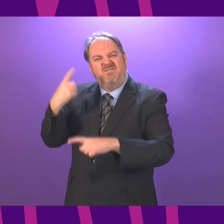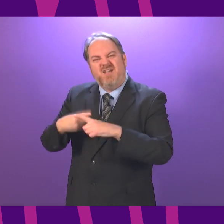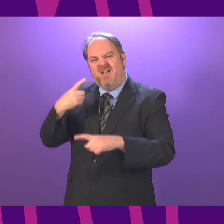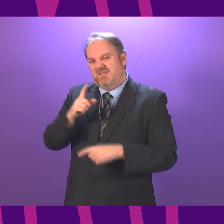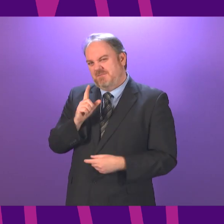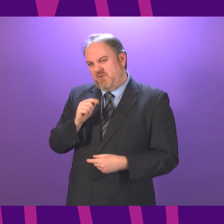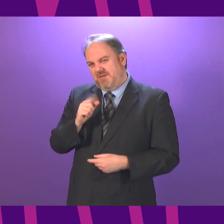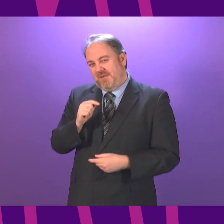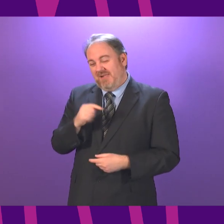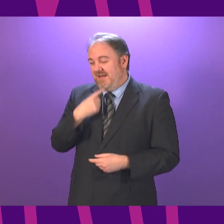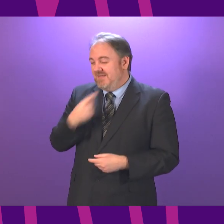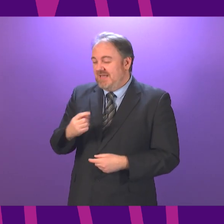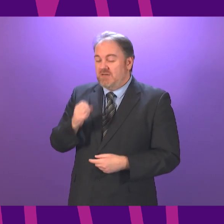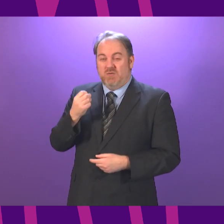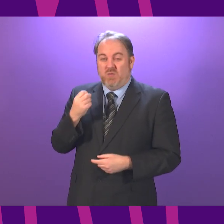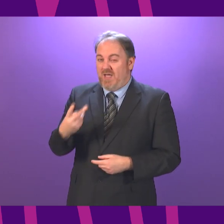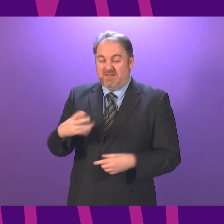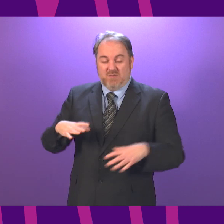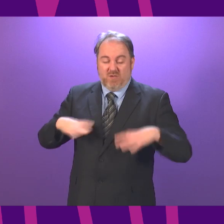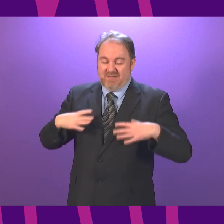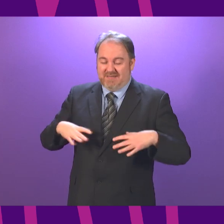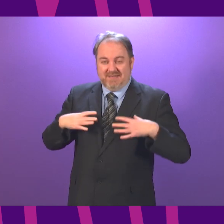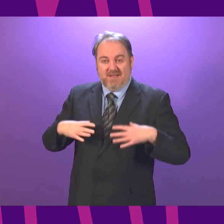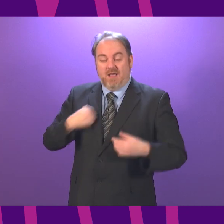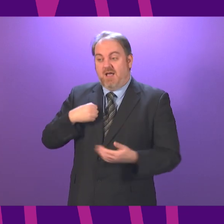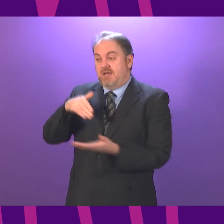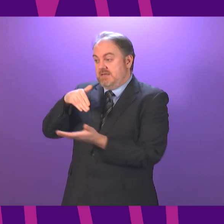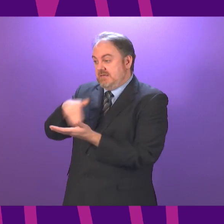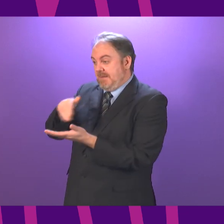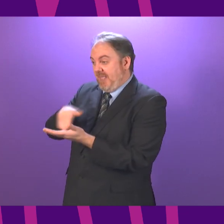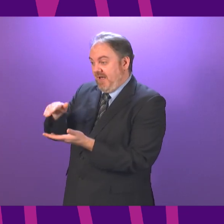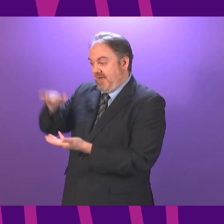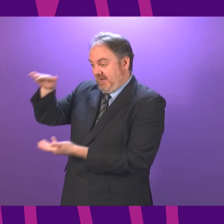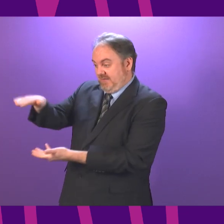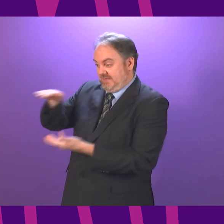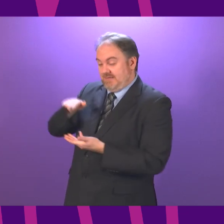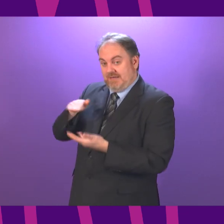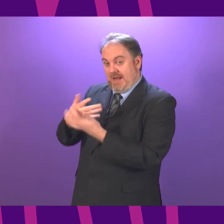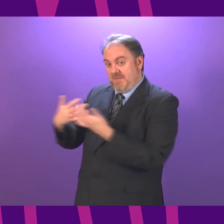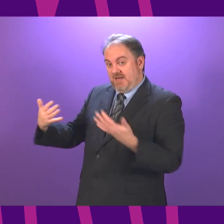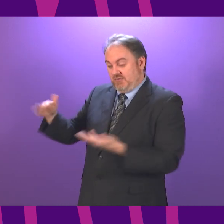I have already set out twice what the supply constraint has been in getting packs to every